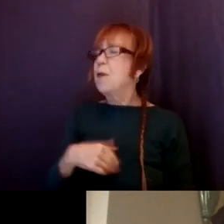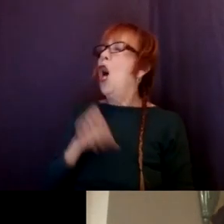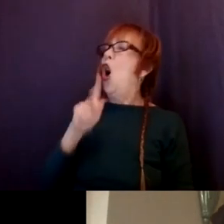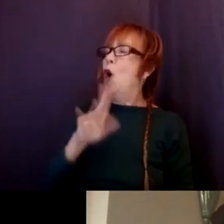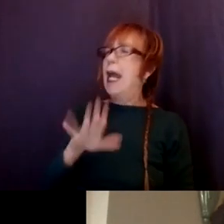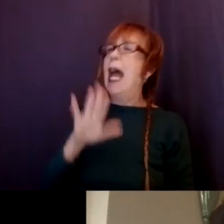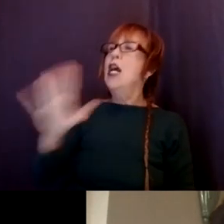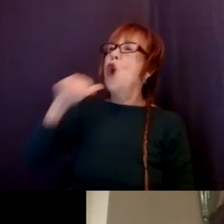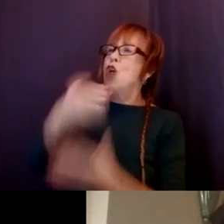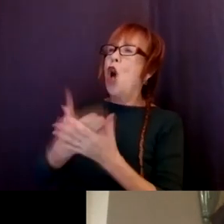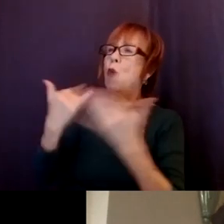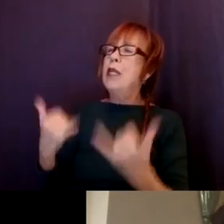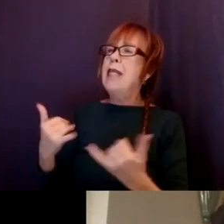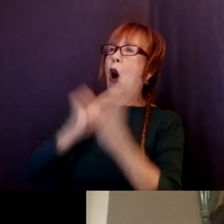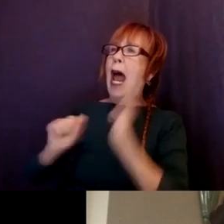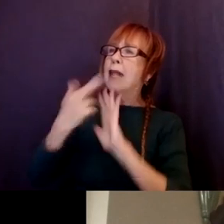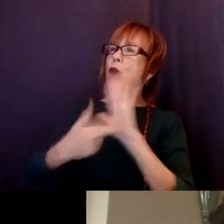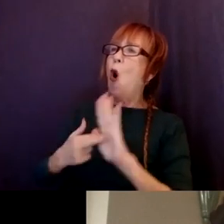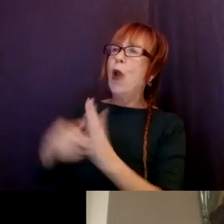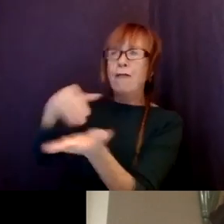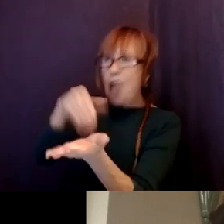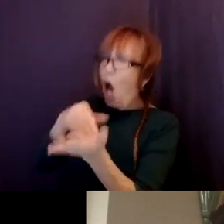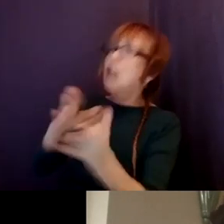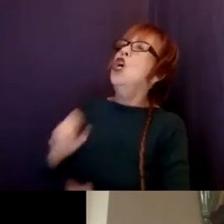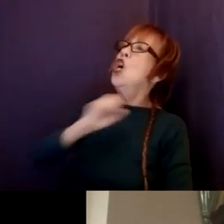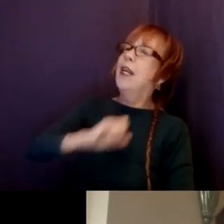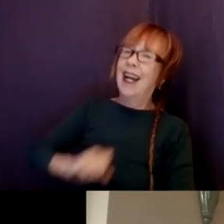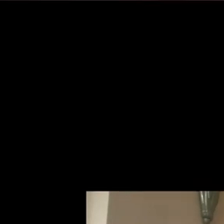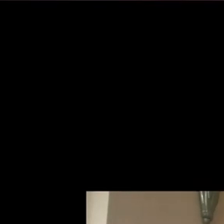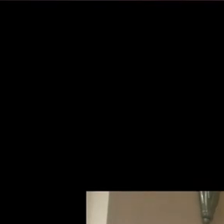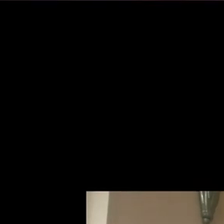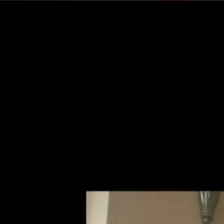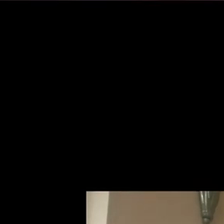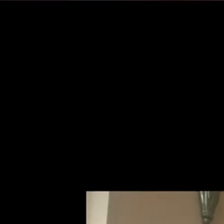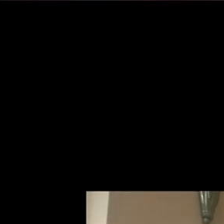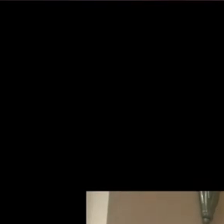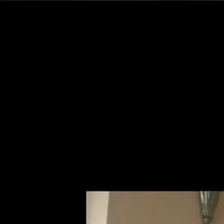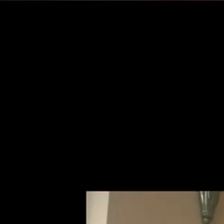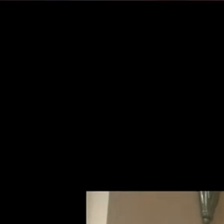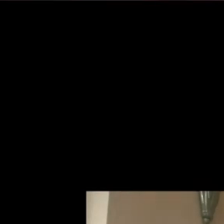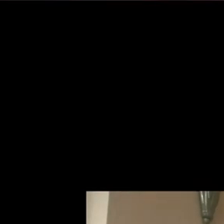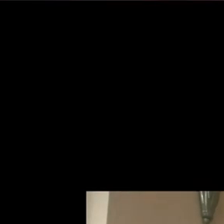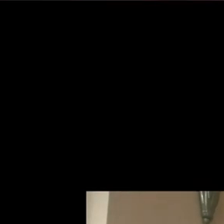SHOSHANNAH - Yes, yes. Yes.